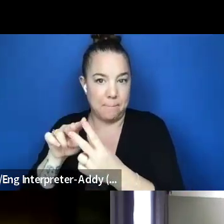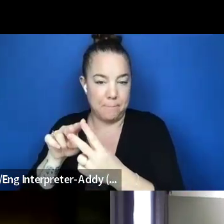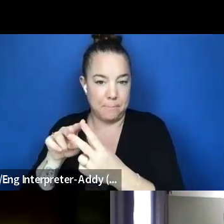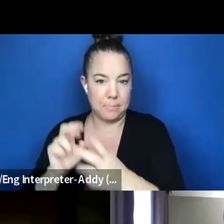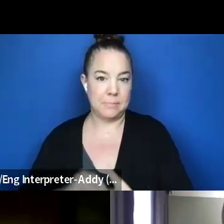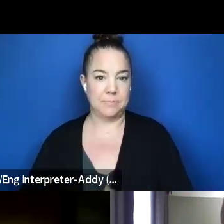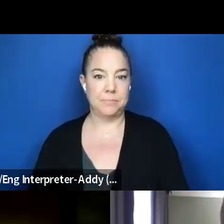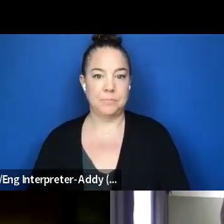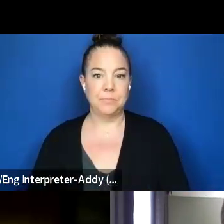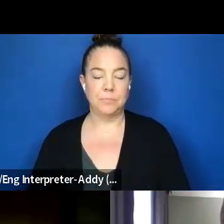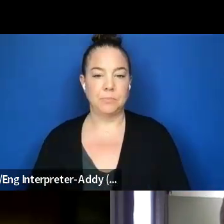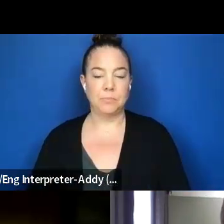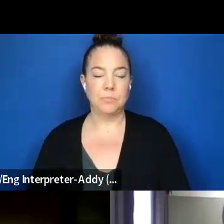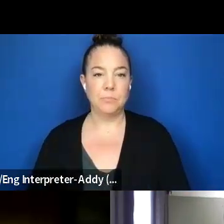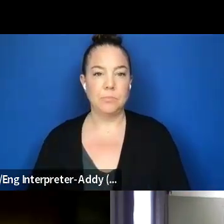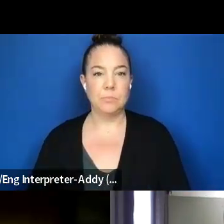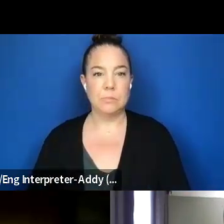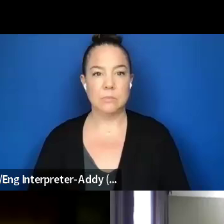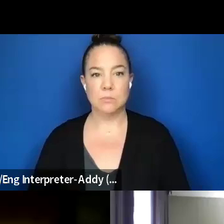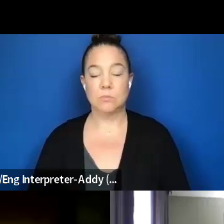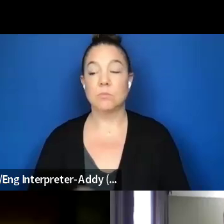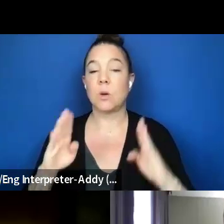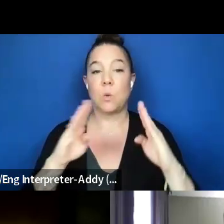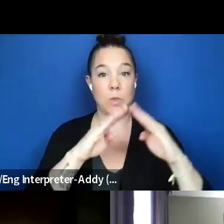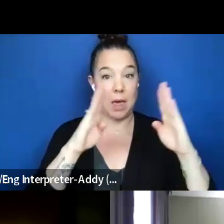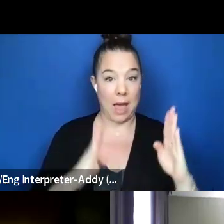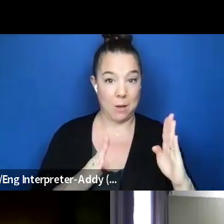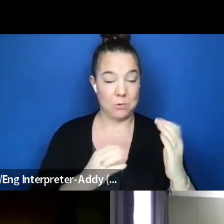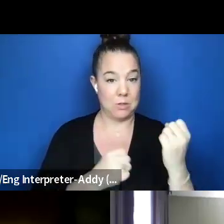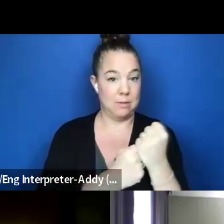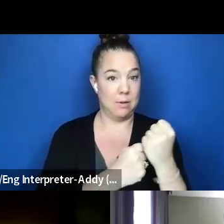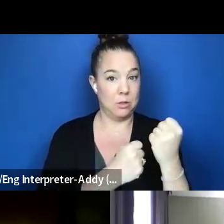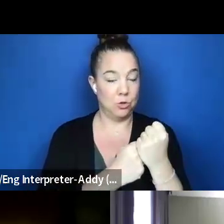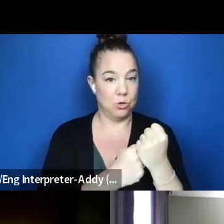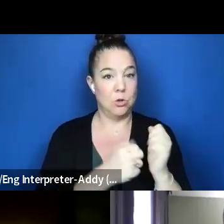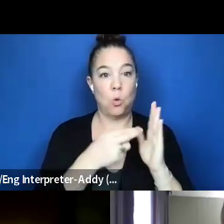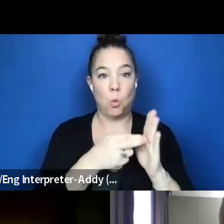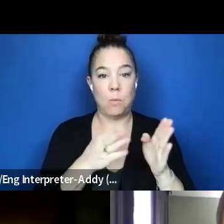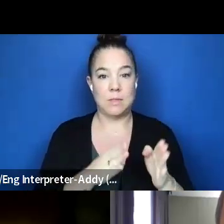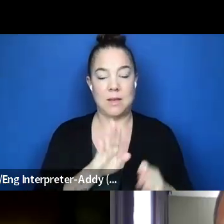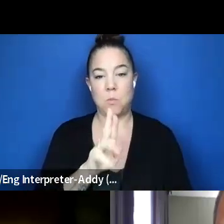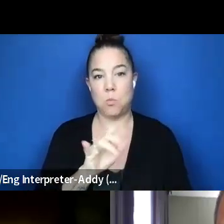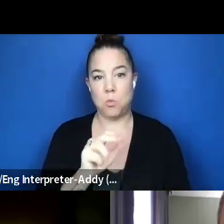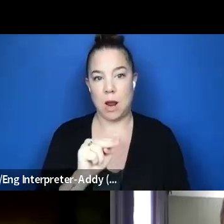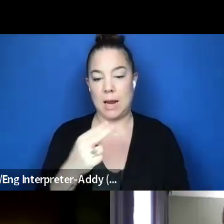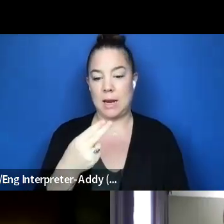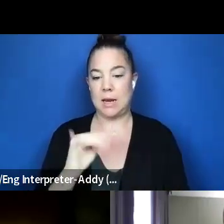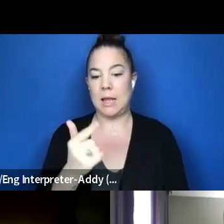Adeleigh Belyeu: and so over in the house. It's sponsored right now by Adeleigh Belyeu: Representative Brian Higgins out of New York.